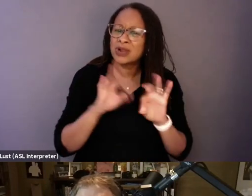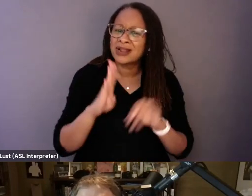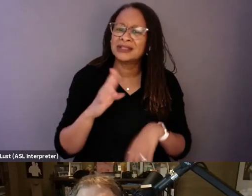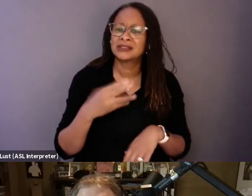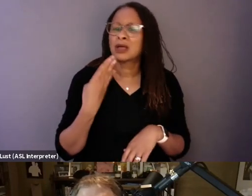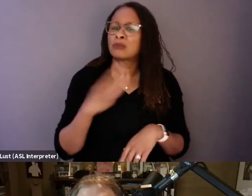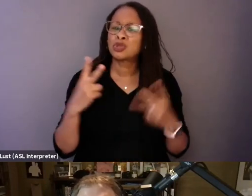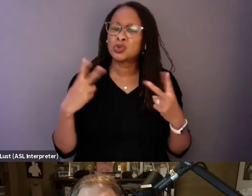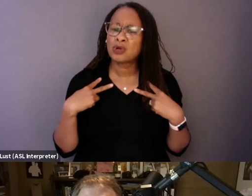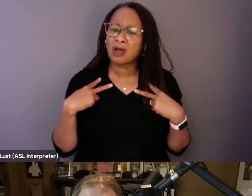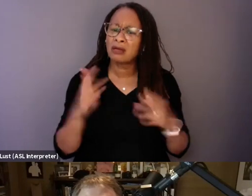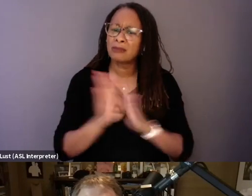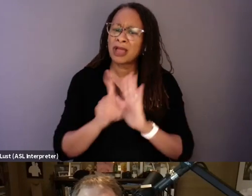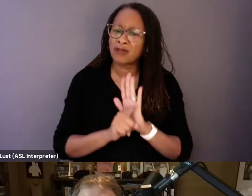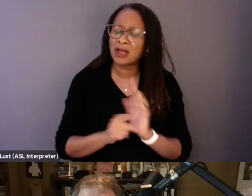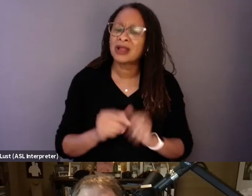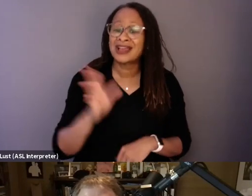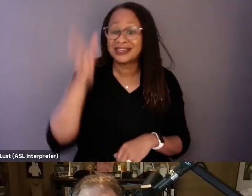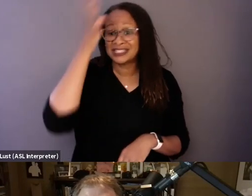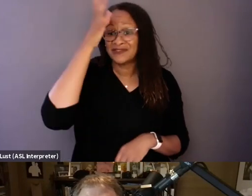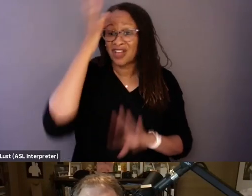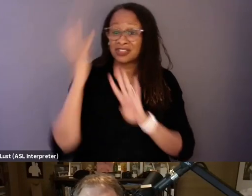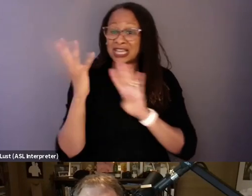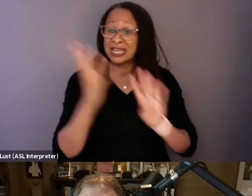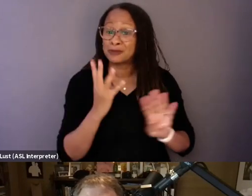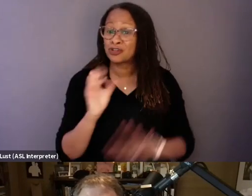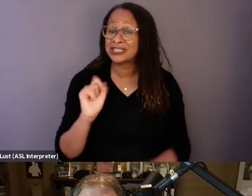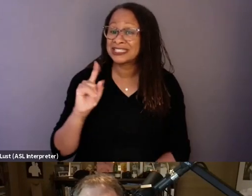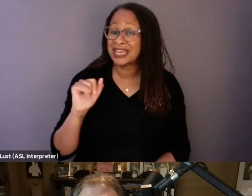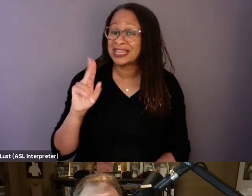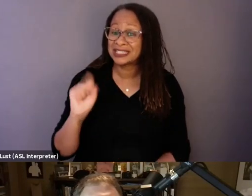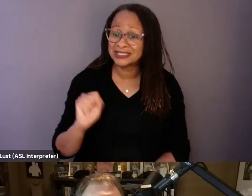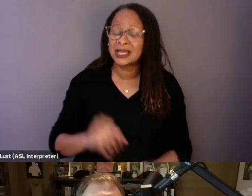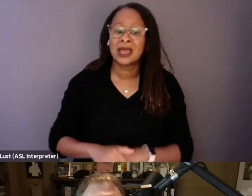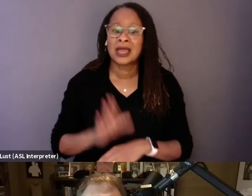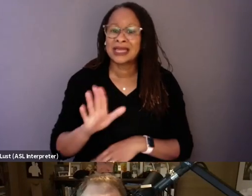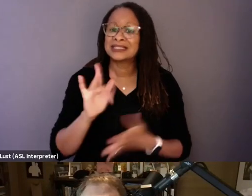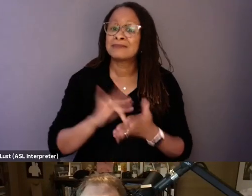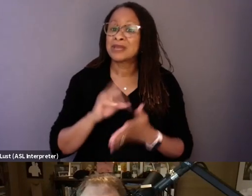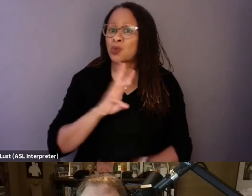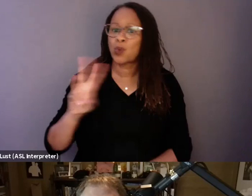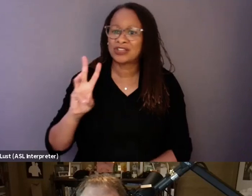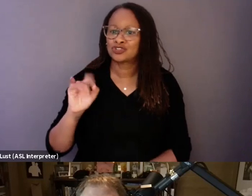his father's immigrant status was, his Mid-Westerner's for lack of a better phrase